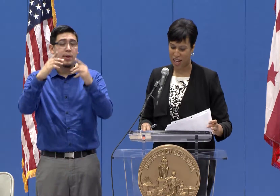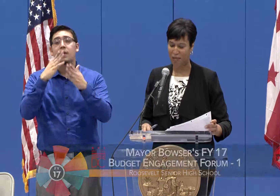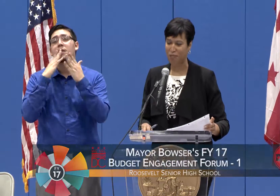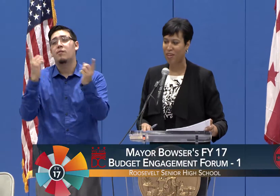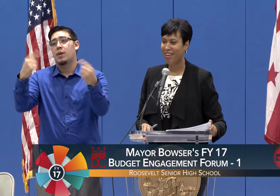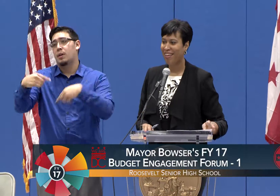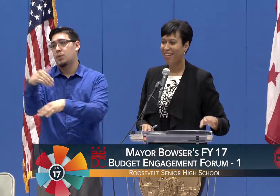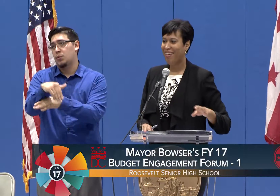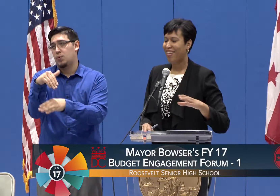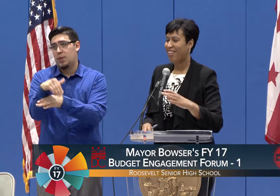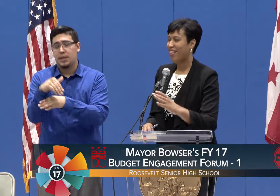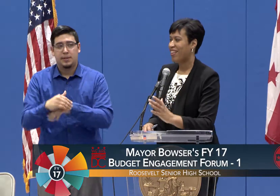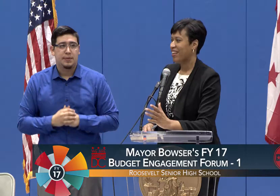TONIGHT.